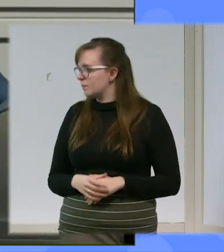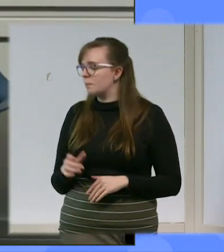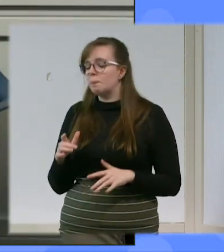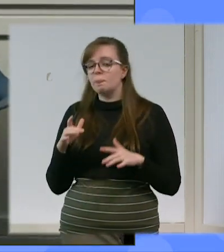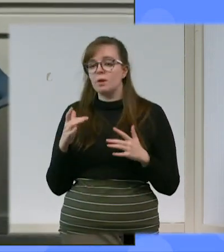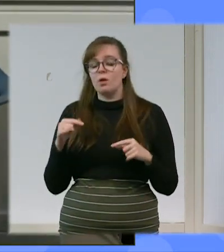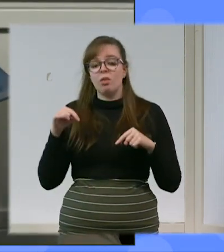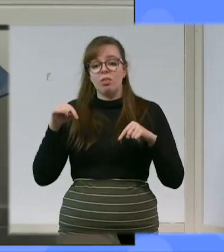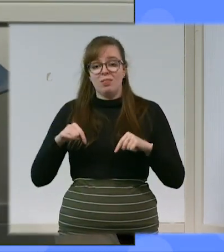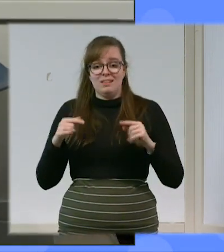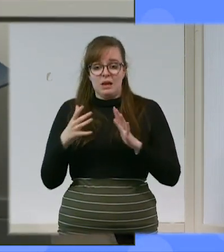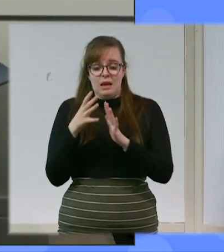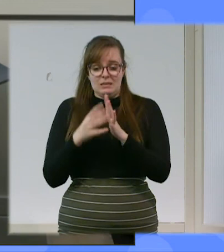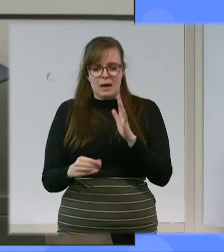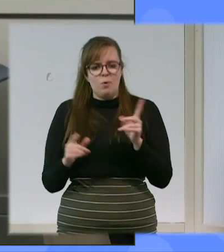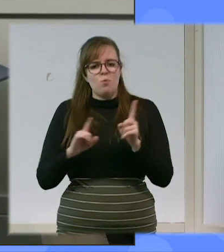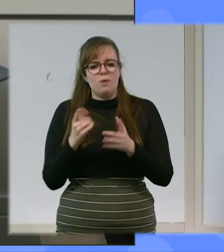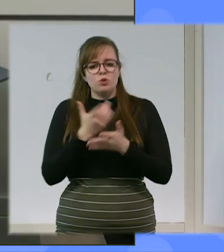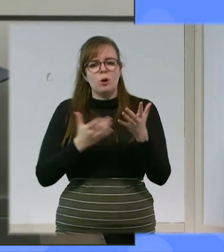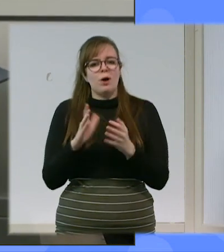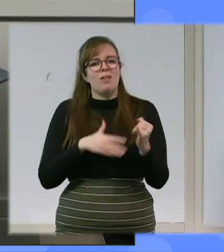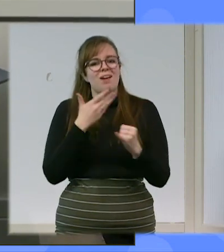is an example of the sort of thing I was talking about at the end how the prices